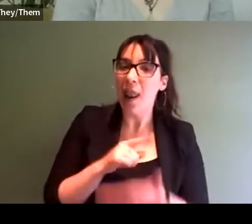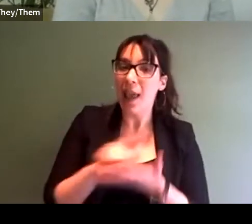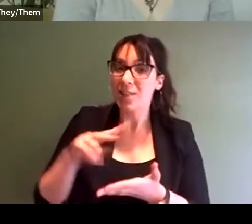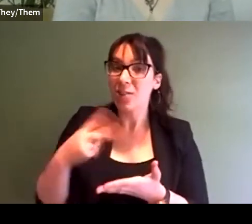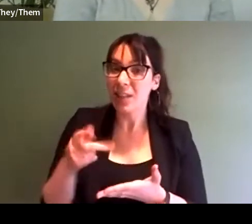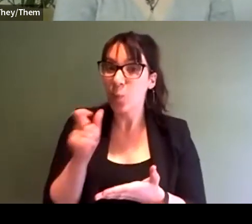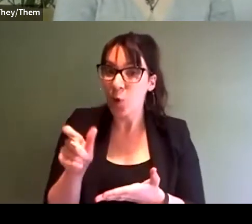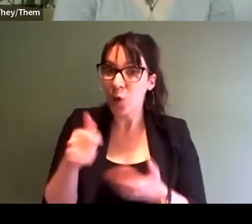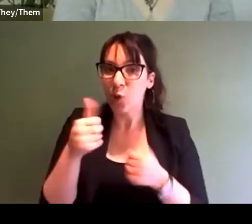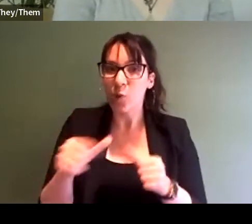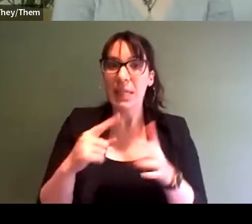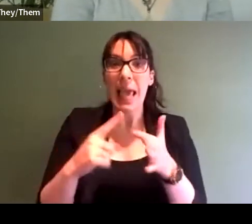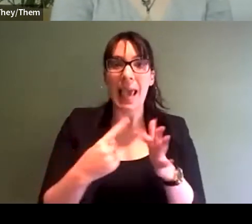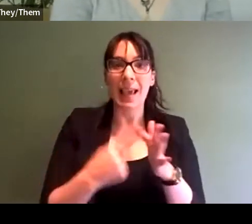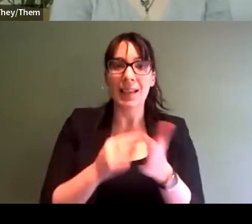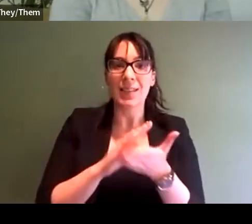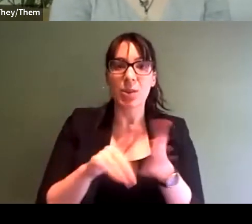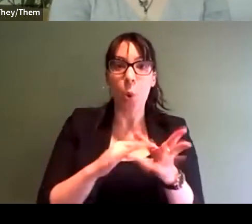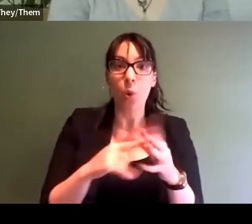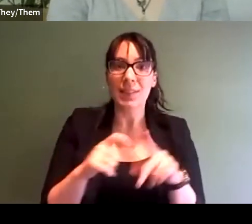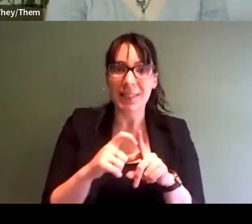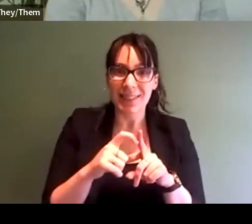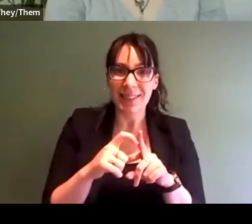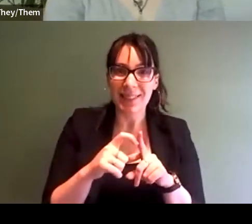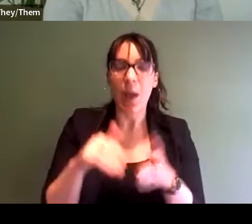Yeah. Sorry, I will pass on to the next person.